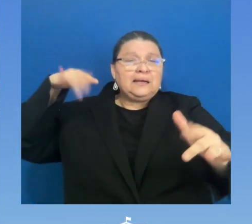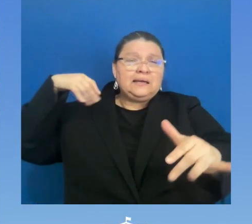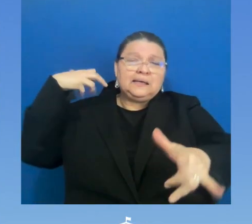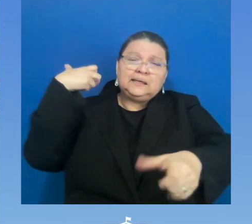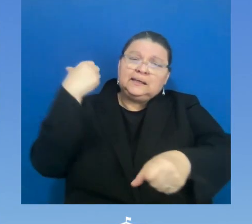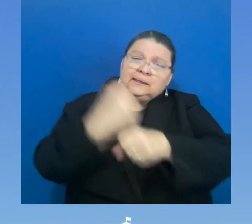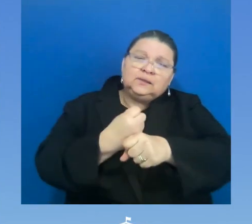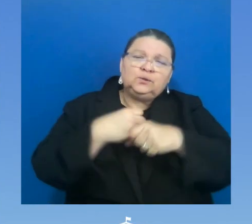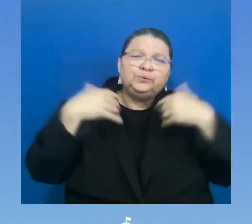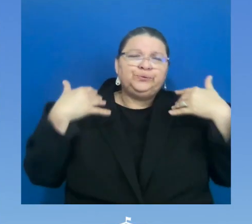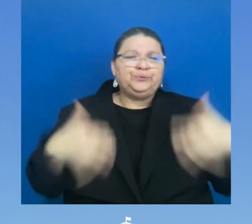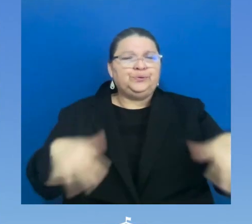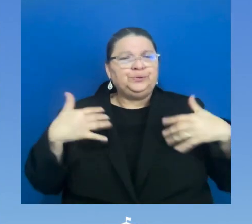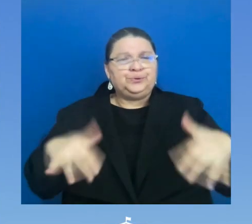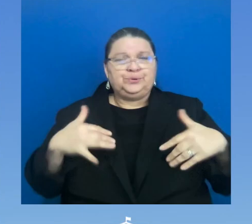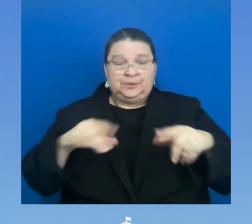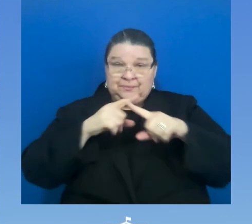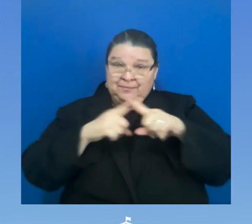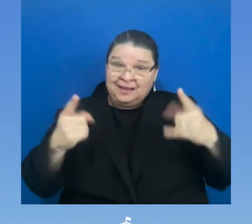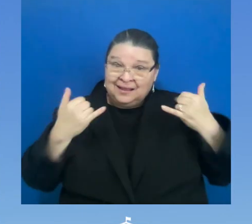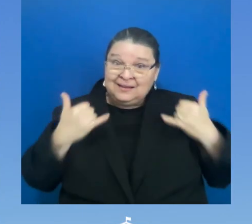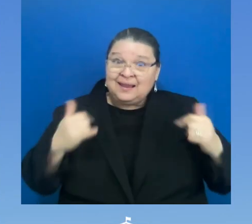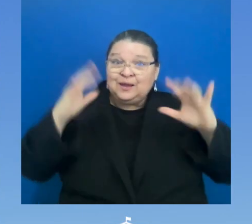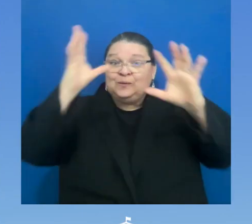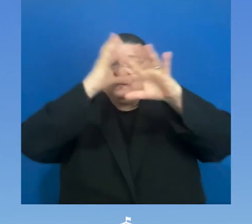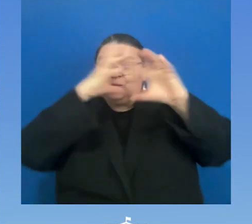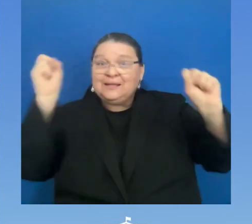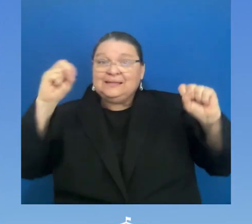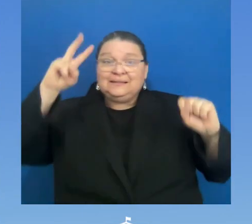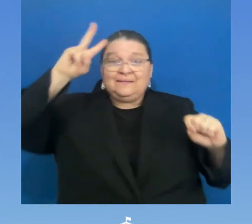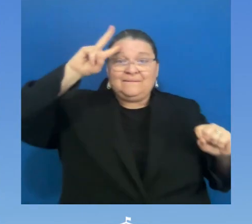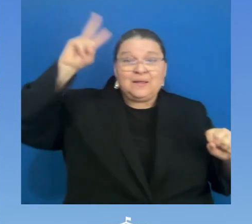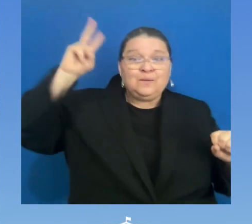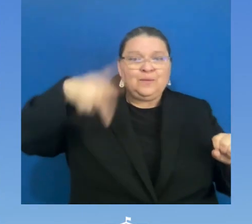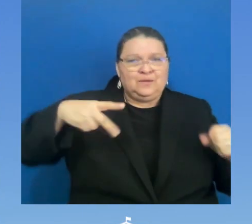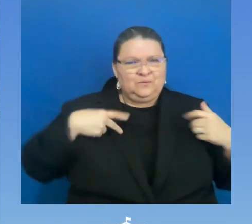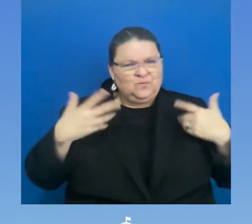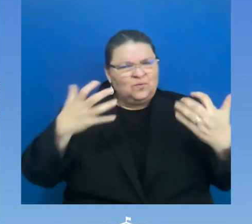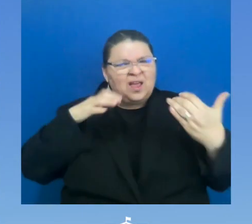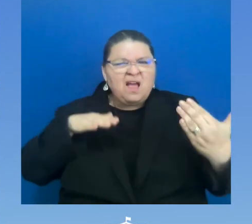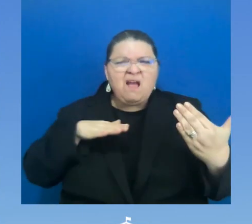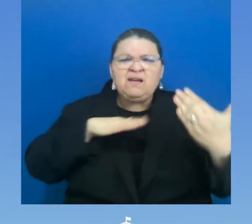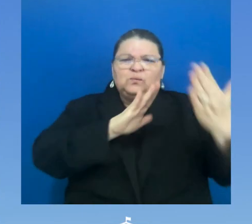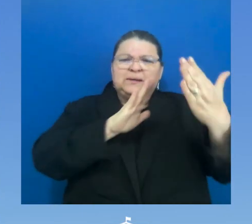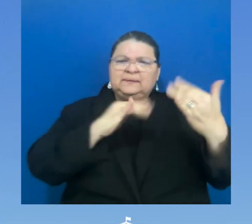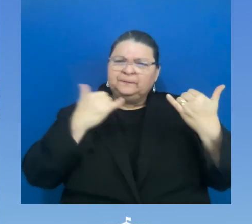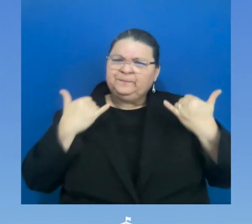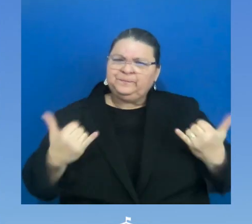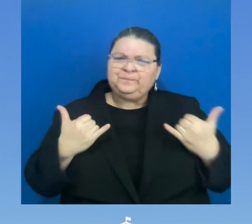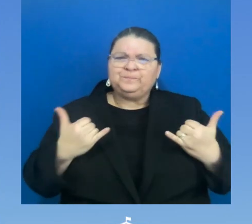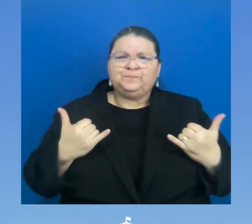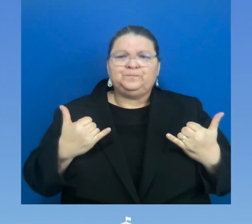the Vice President, we're addressing this issue head on. And right now we're building a historic worker centered recovery,